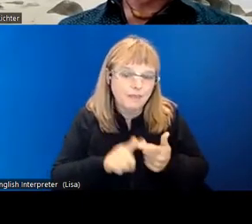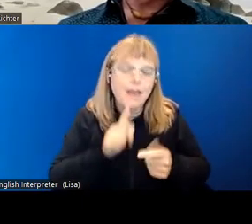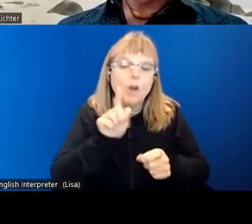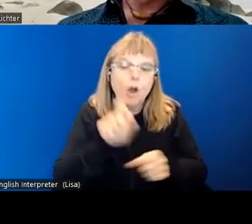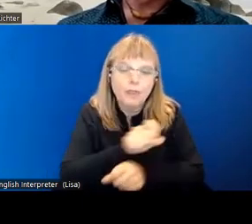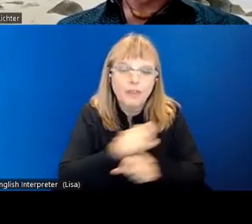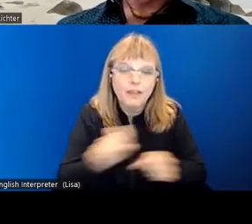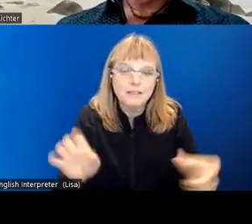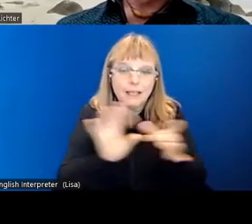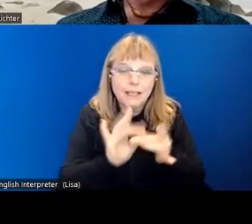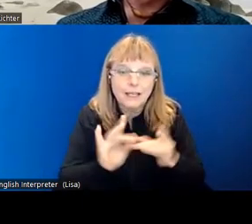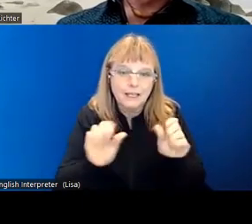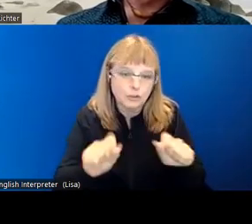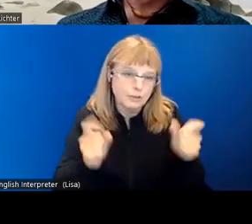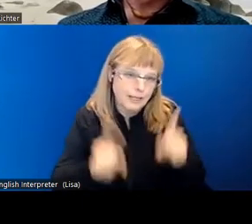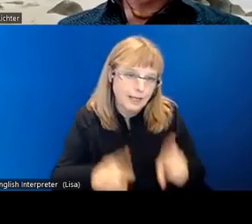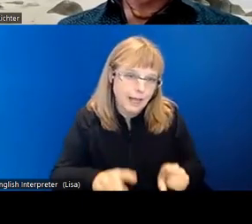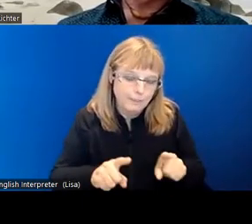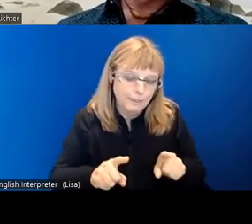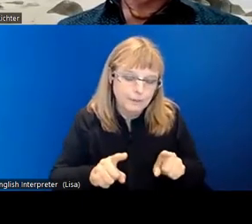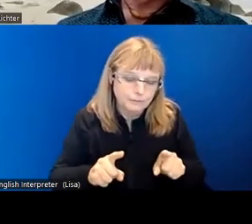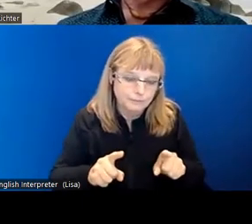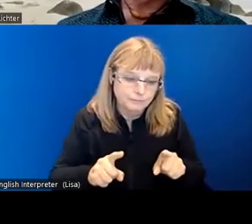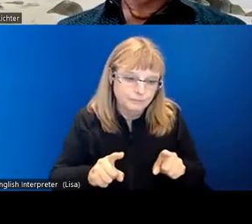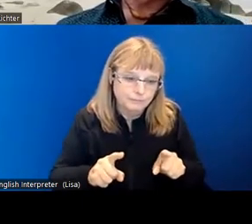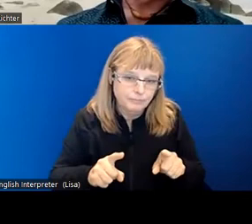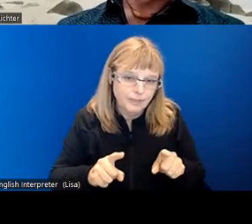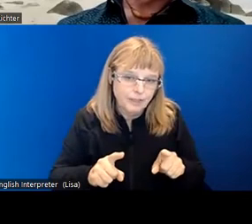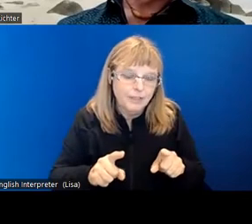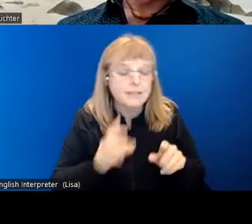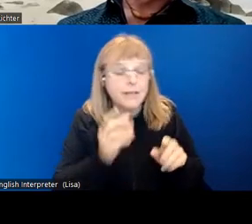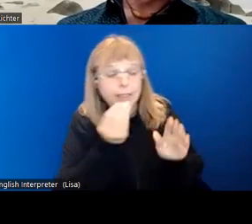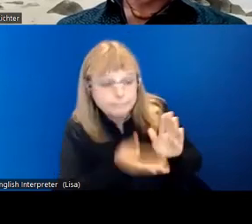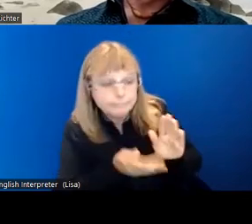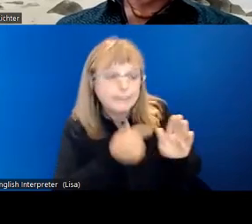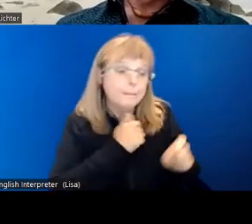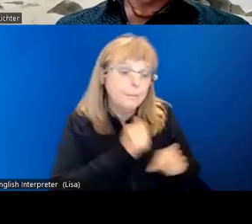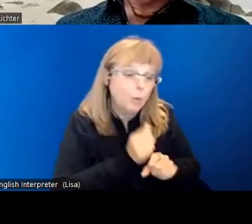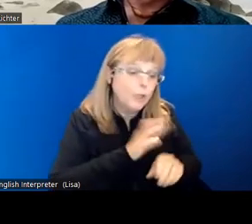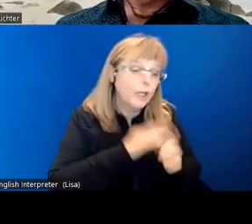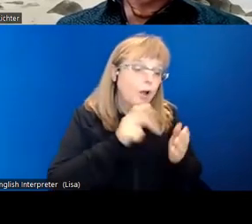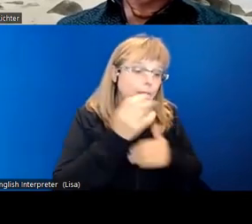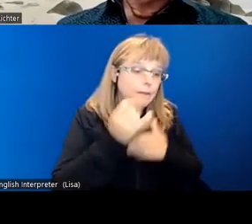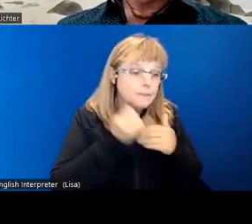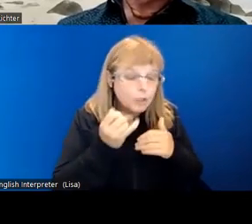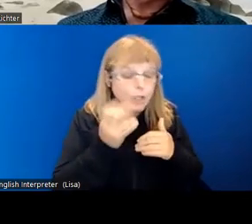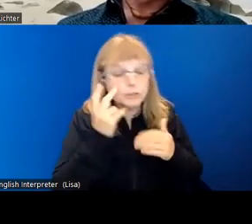that can happen about, I'm working on this project and I saw that you're serving these communities